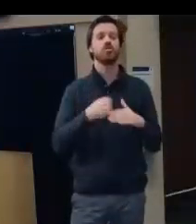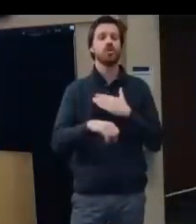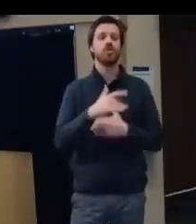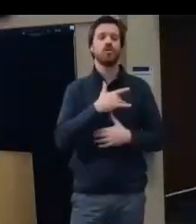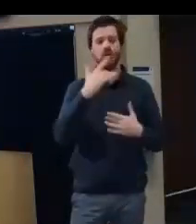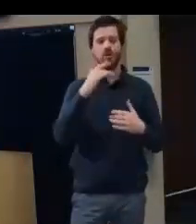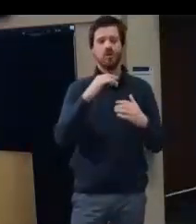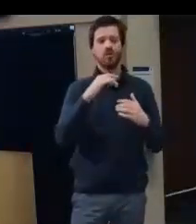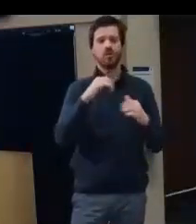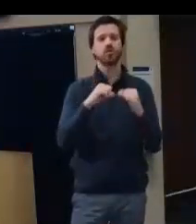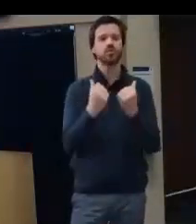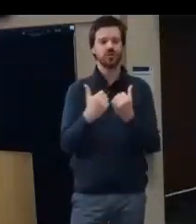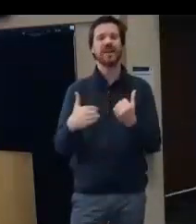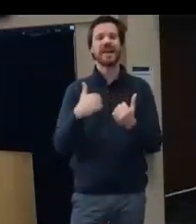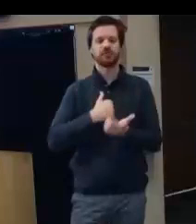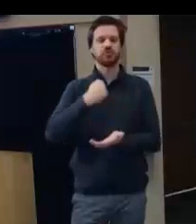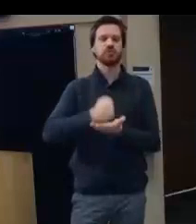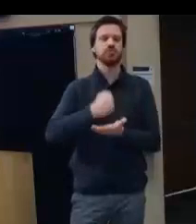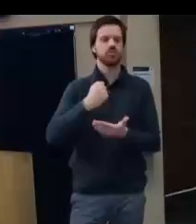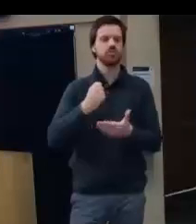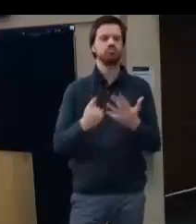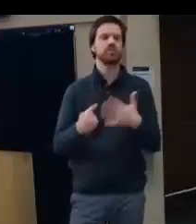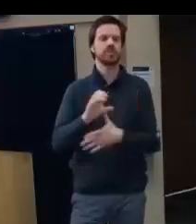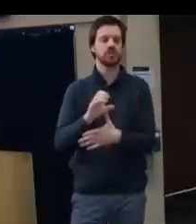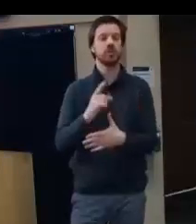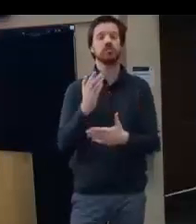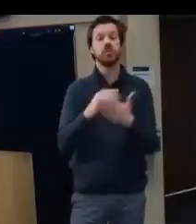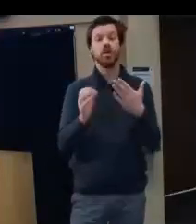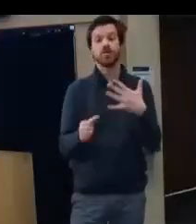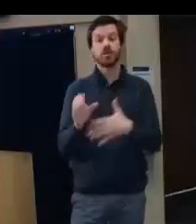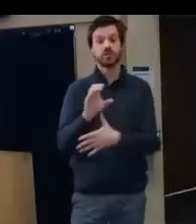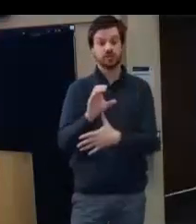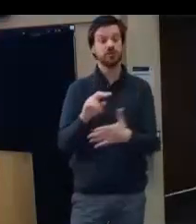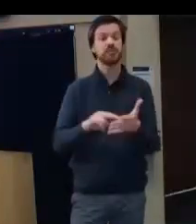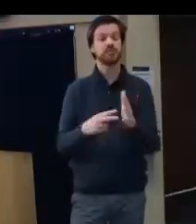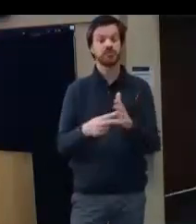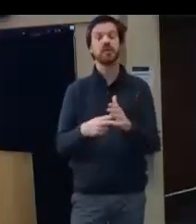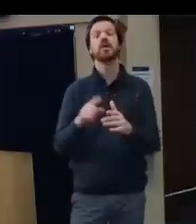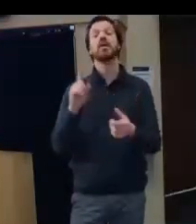program accreditation criteria and as part of the criteria they say that in order to be one